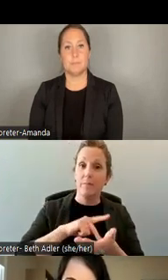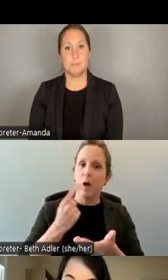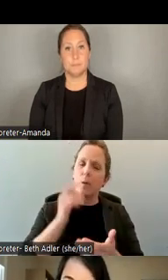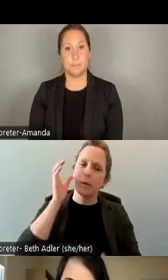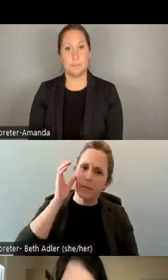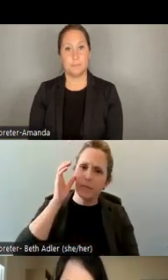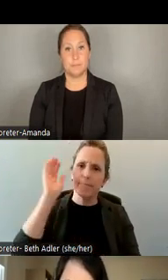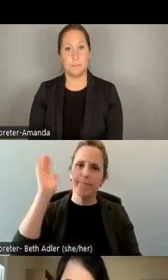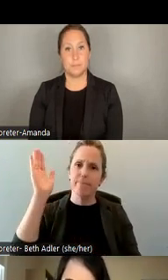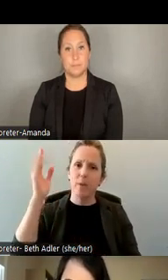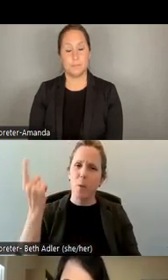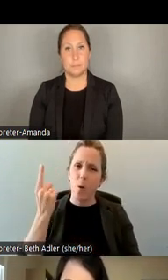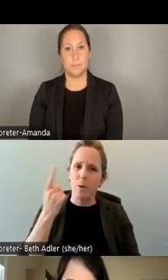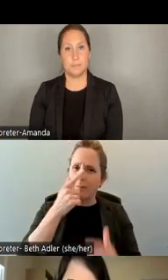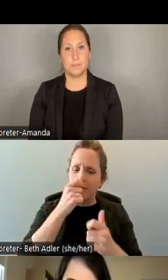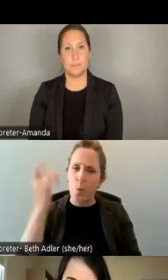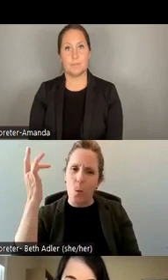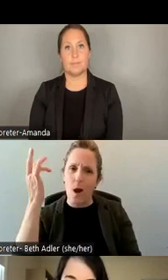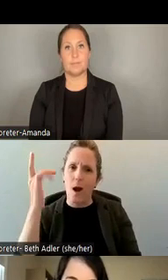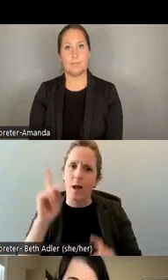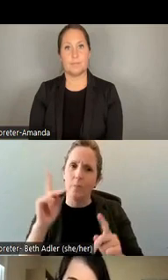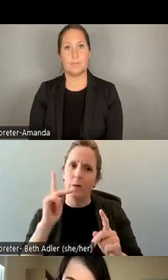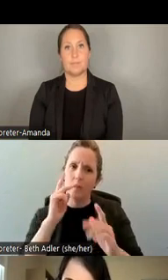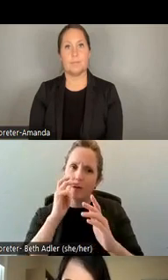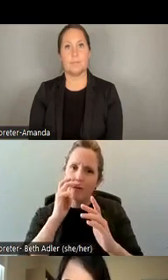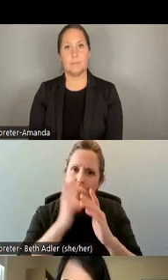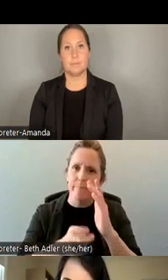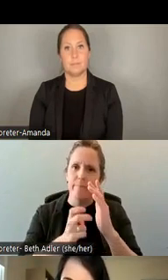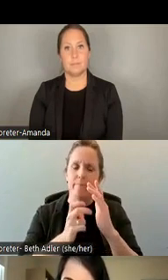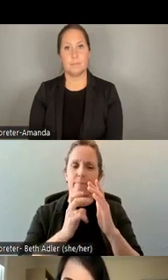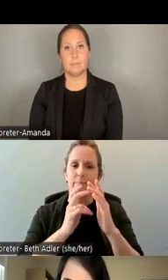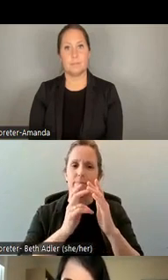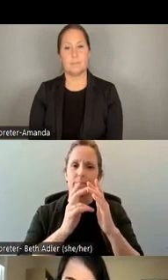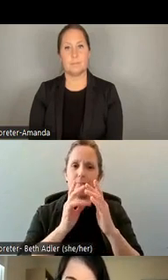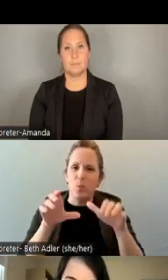understand why people do the things that they do and I feel so deeply drawn to this work I feel